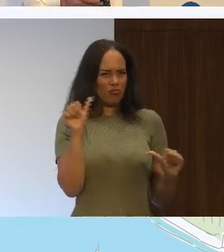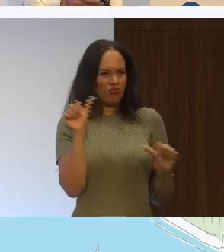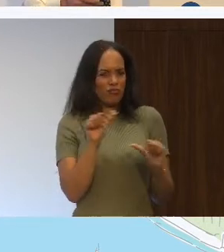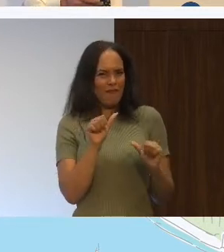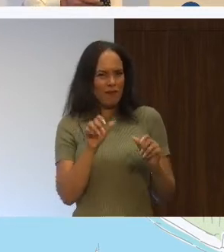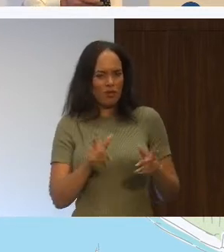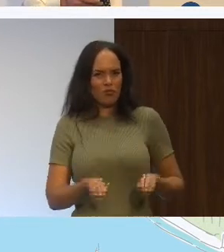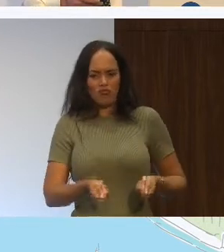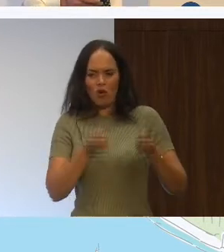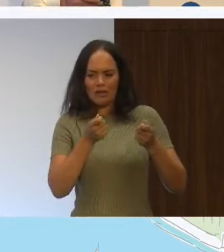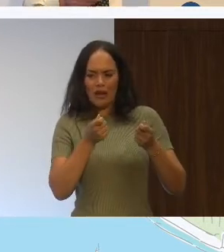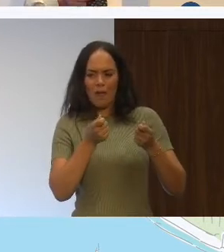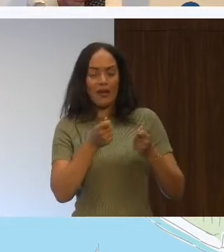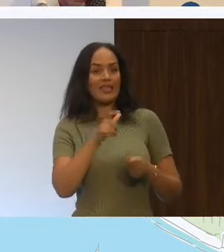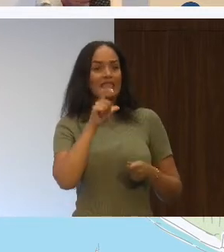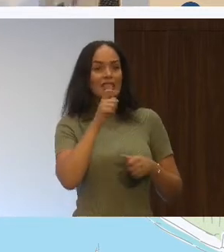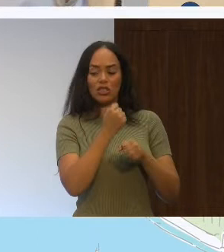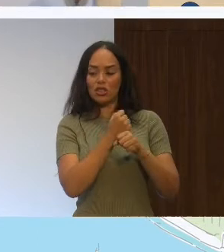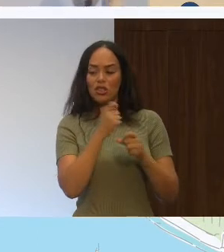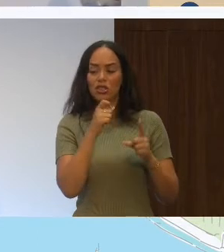because you going to learn about that later.